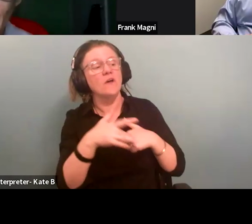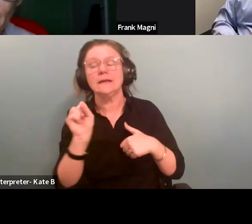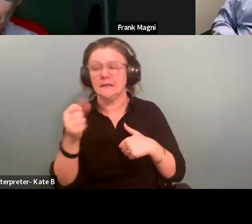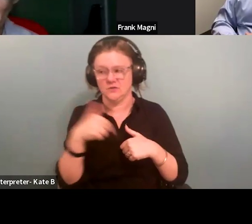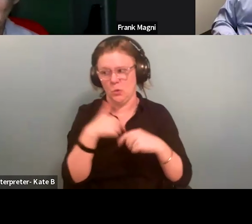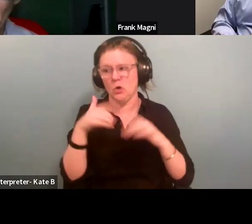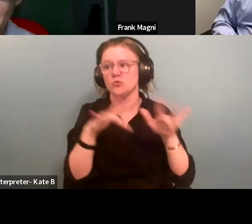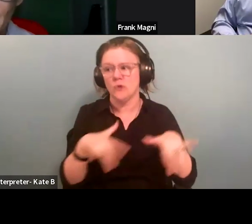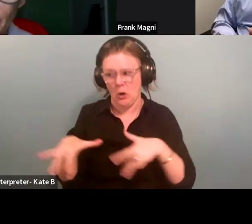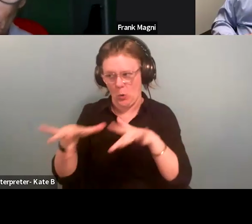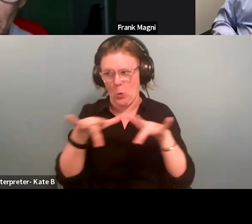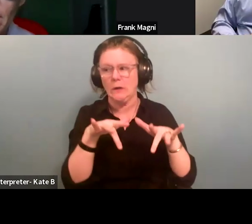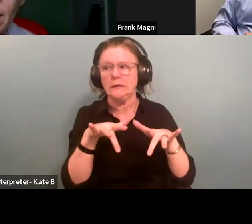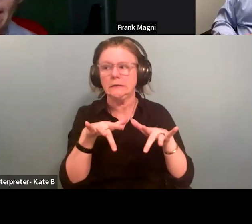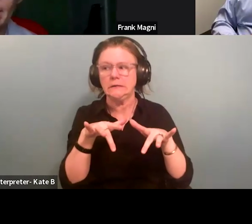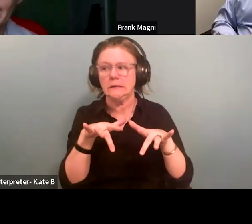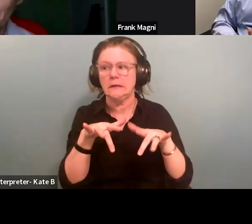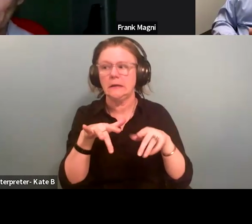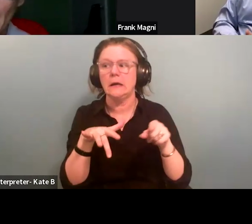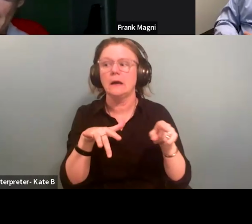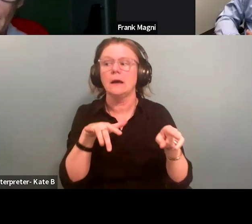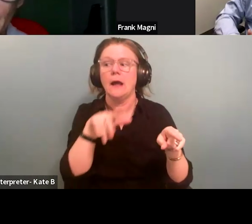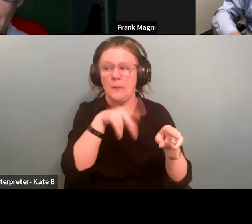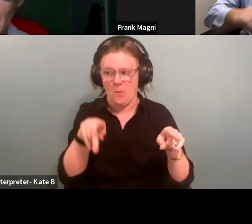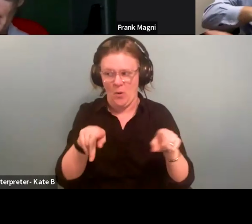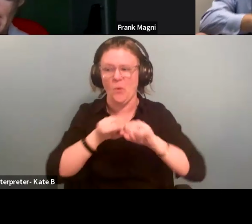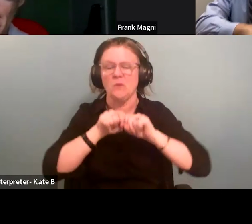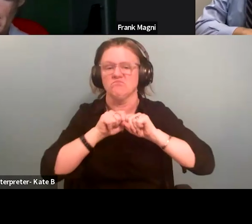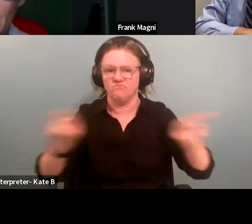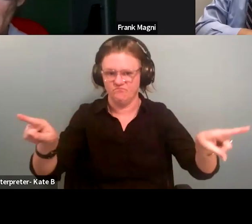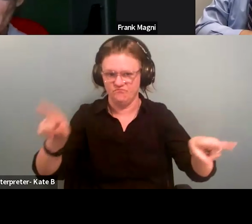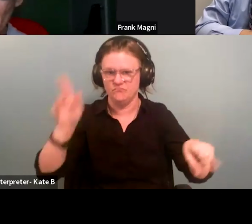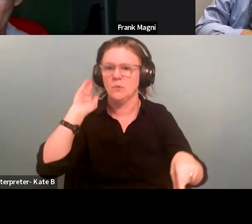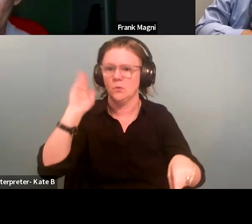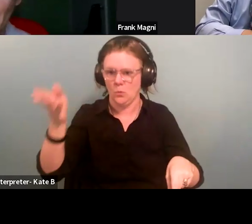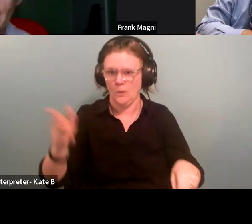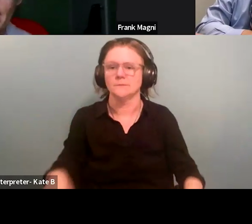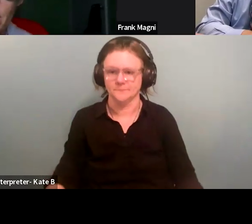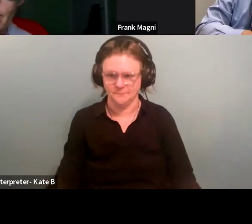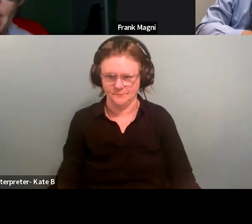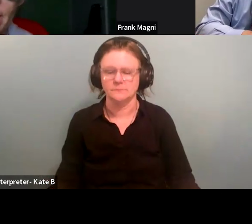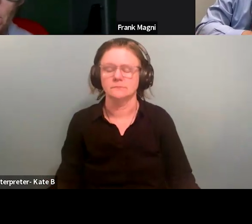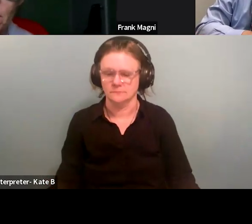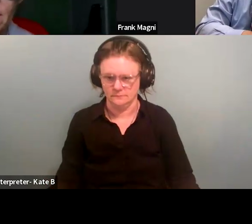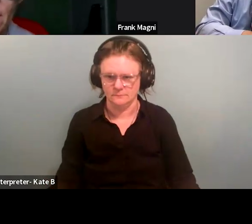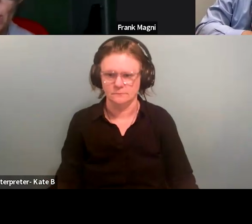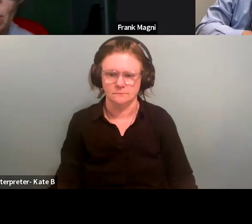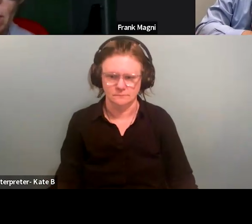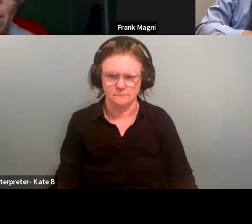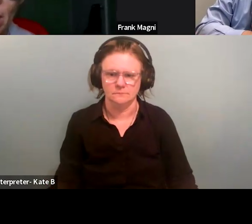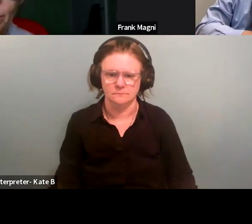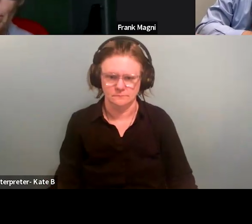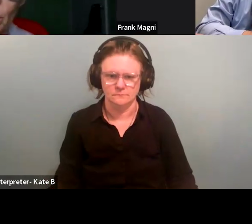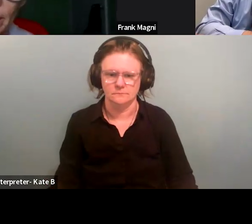And I will get back to everyone and let them know how they can find this presentation for viewing